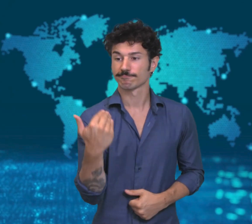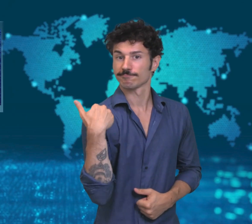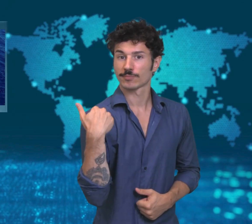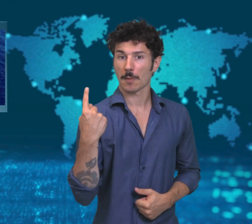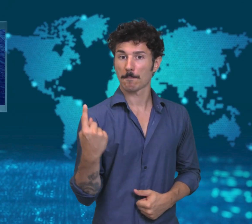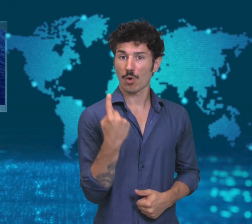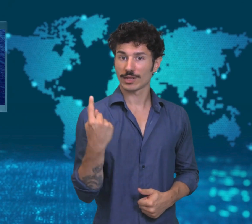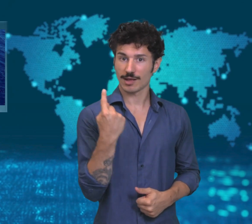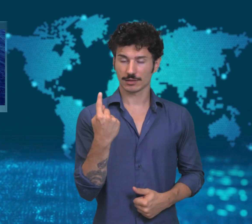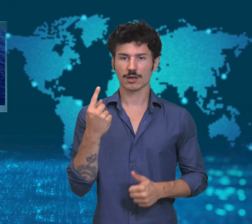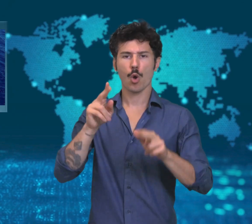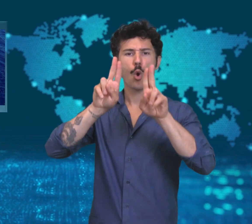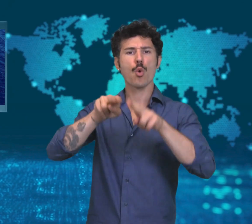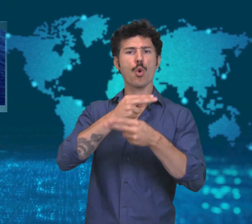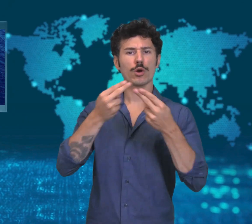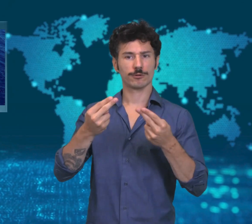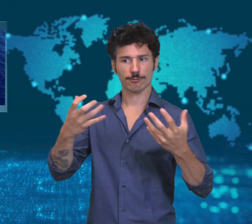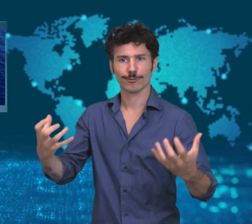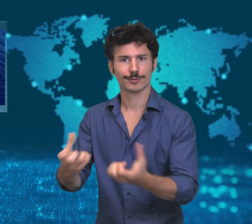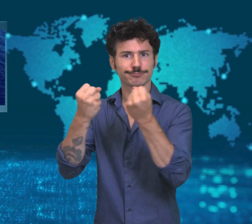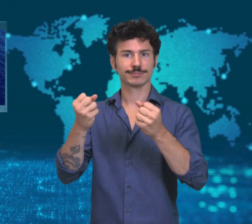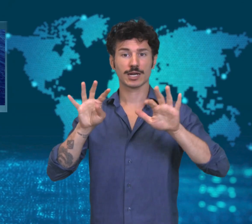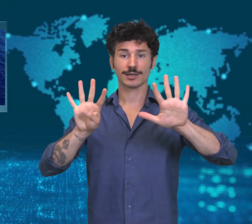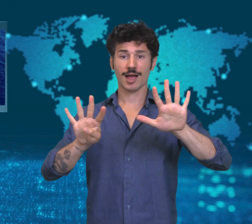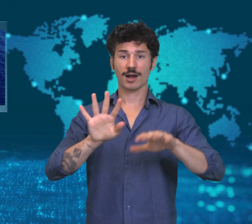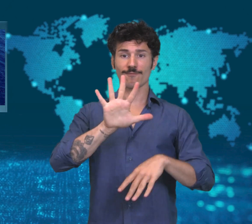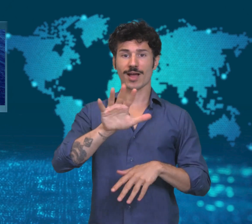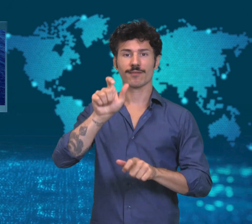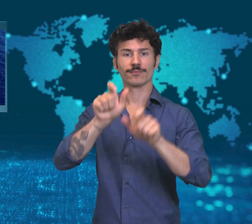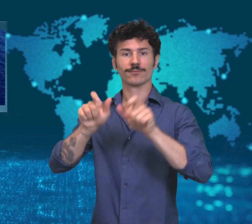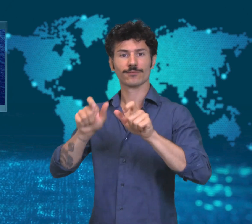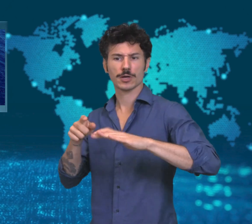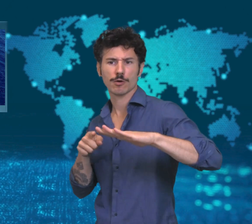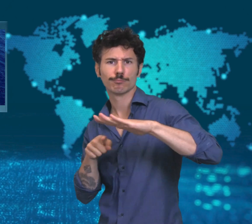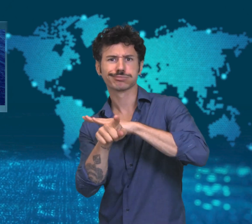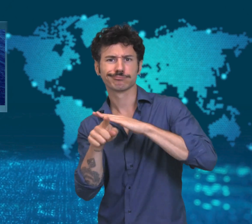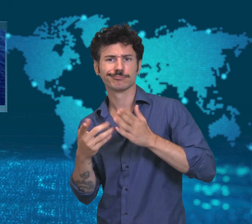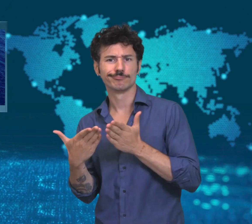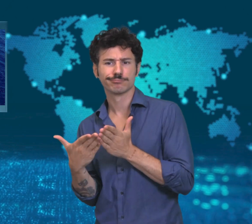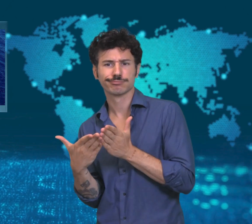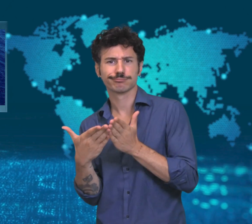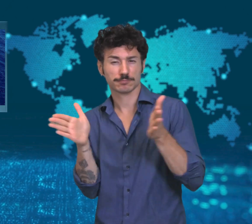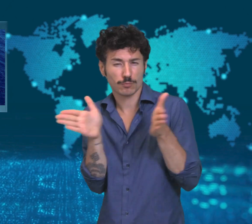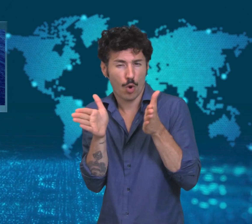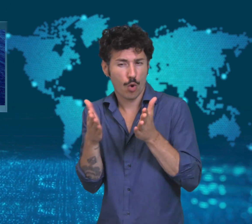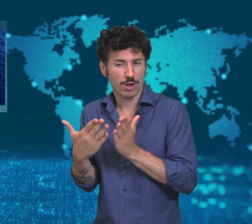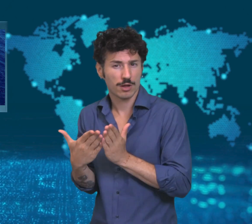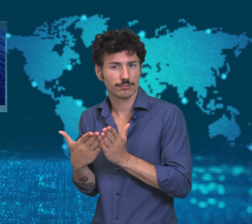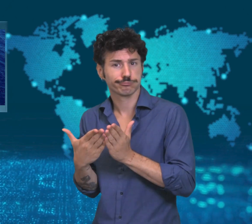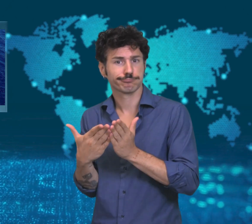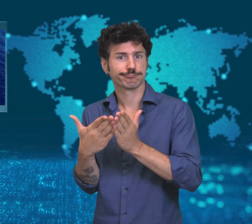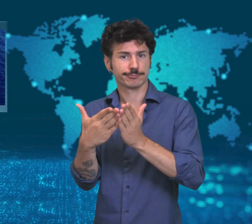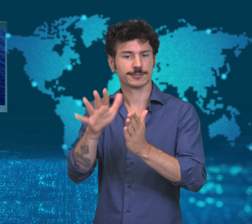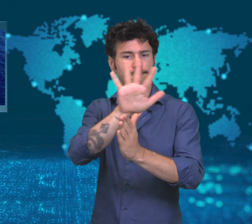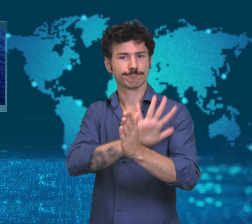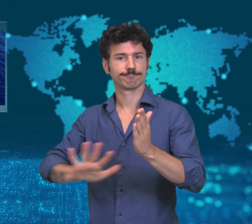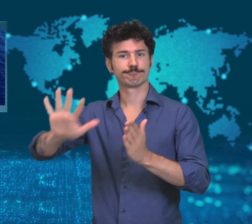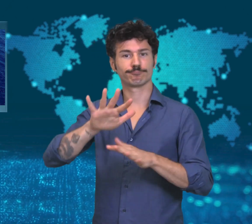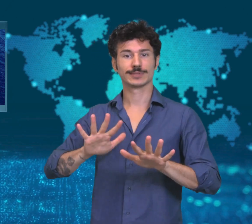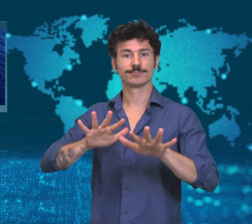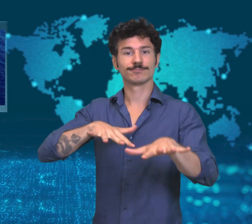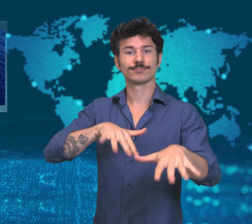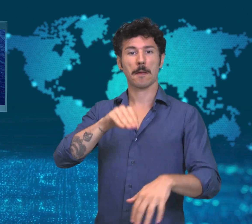[Alessio]: On Monday, the United Nations urged the rescue of 95 migrants